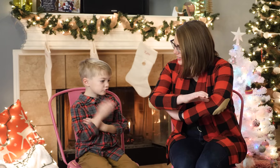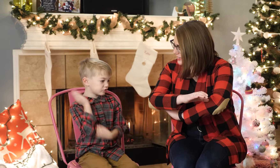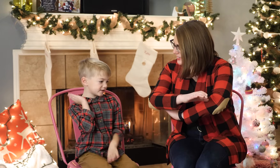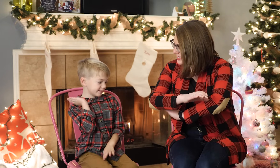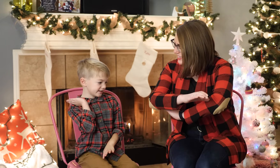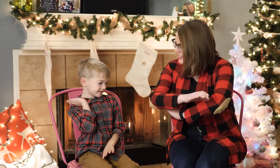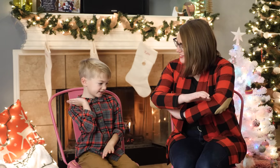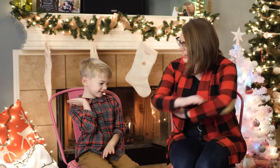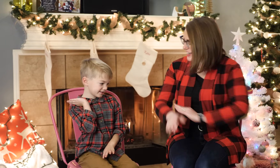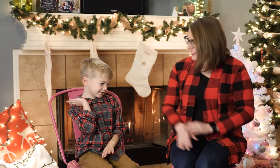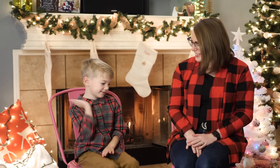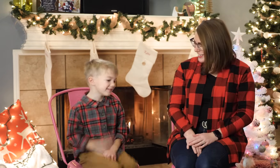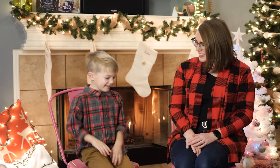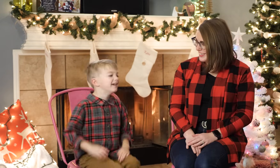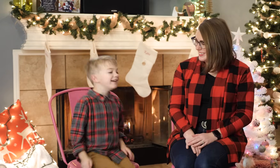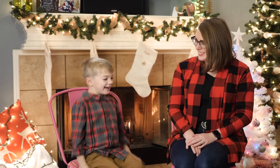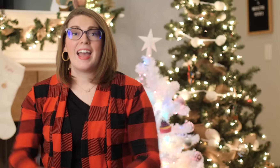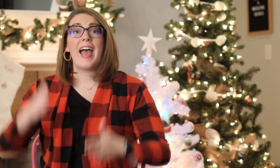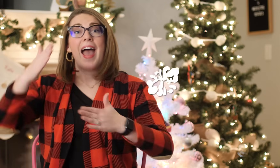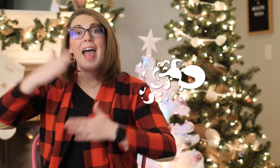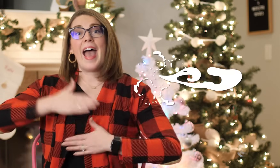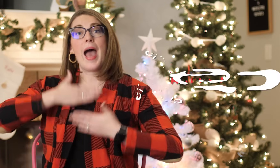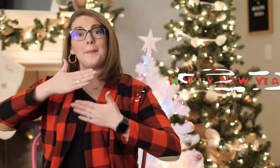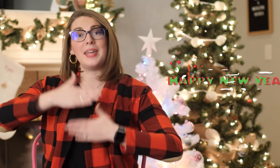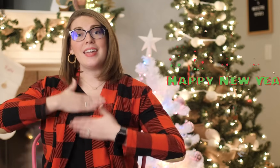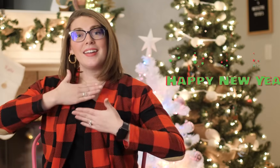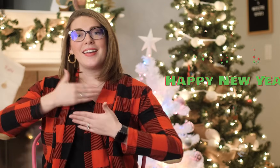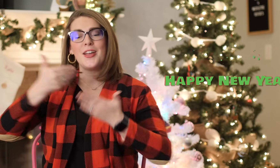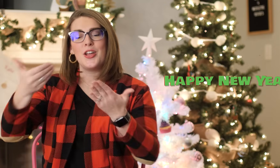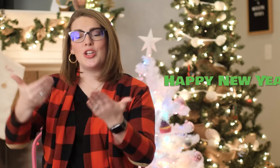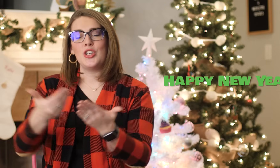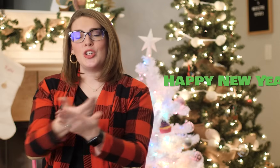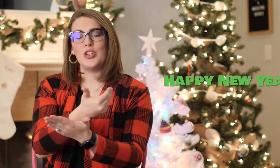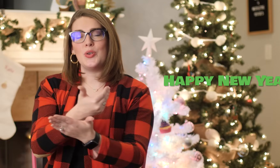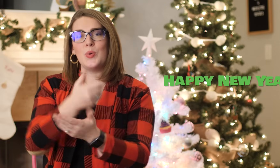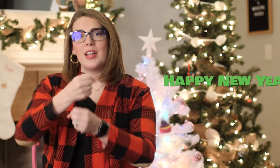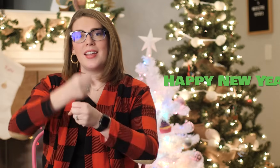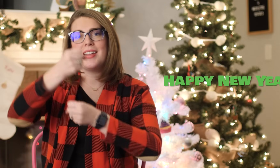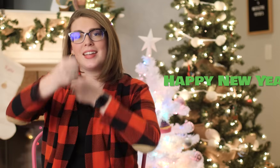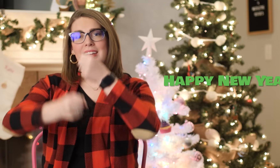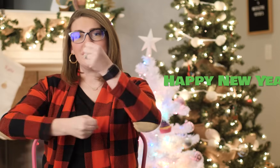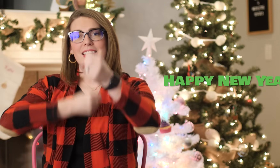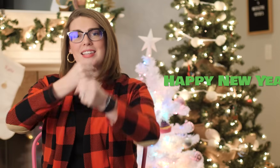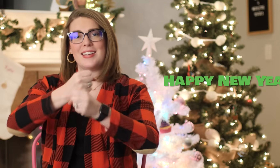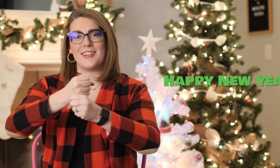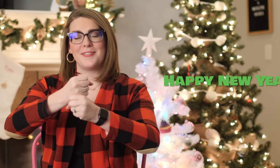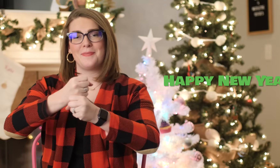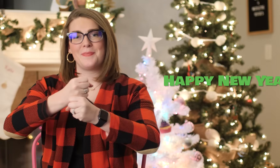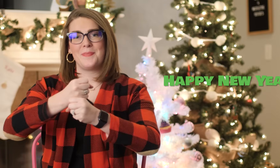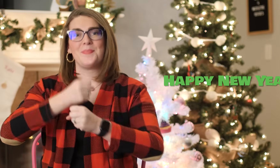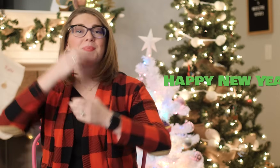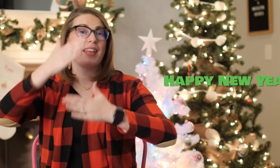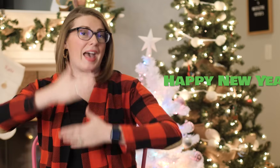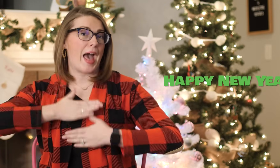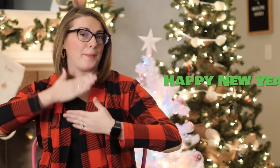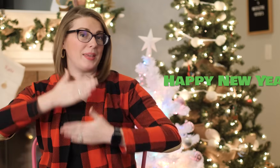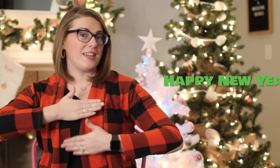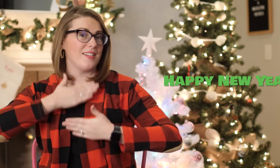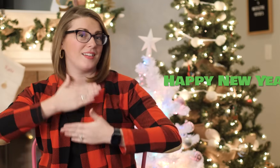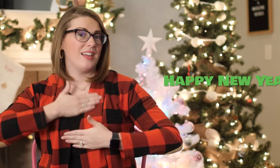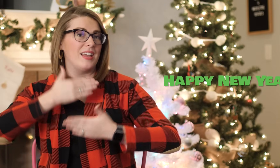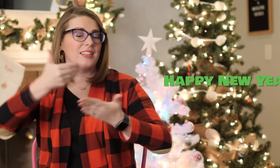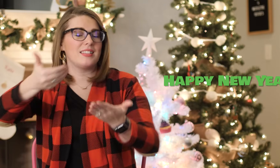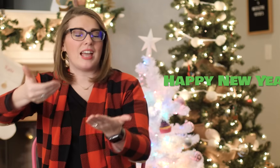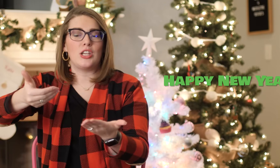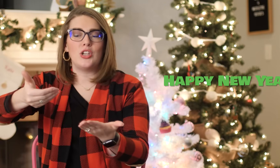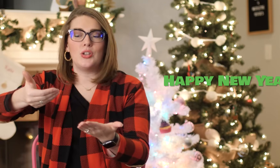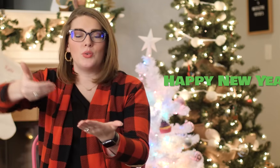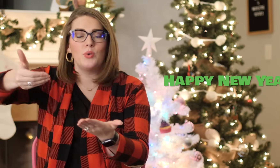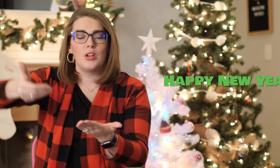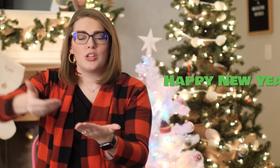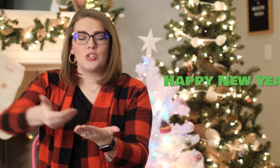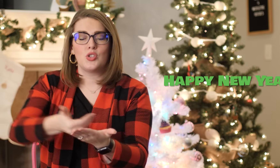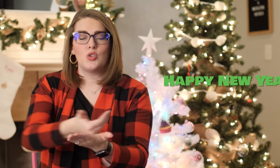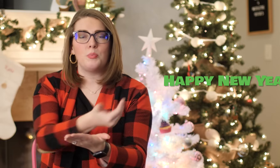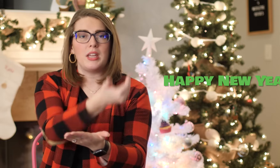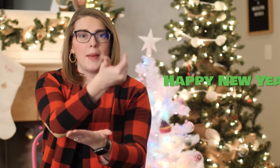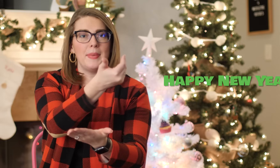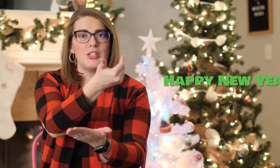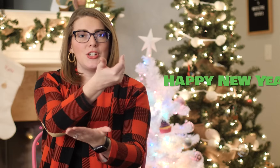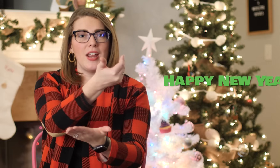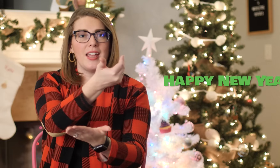Christmas. Very good. HAPPY NEW YEAR Happy, the sign new scooping up into your hand,